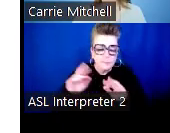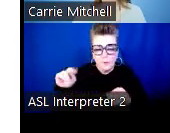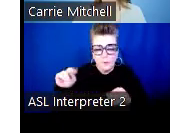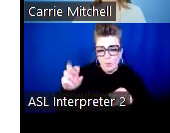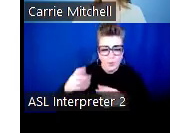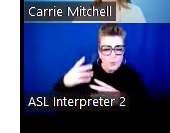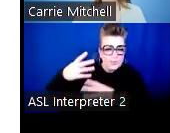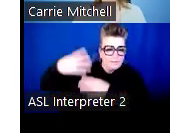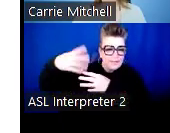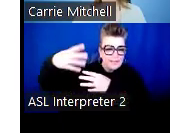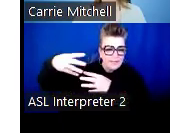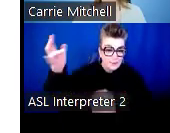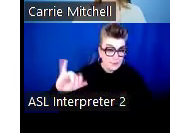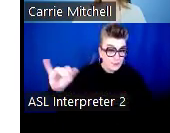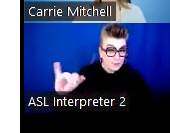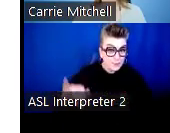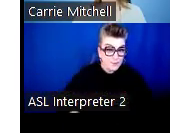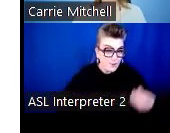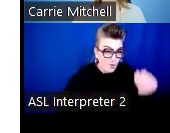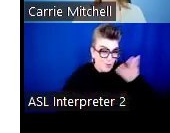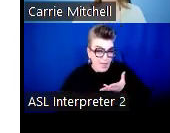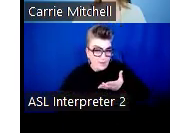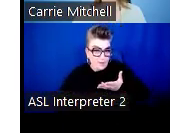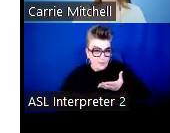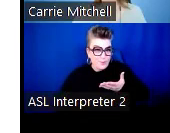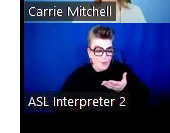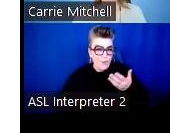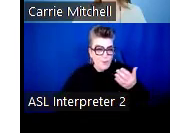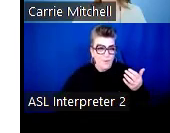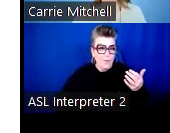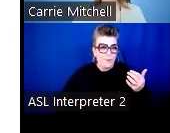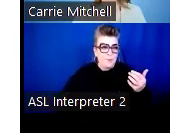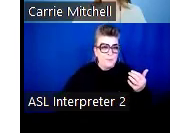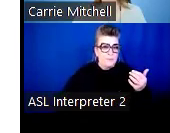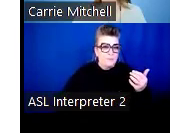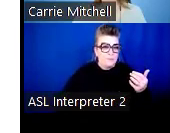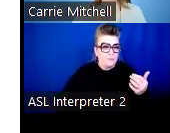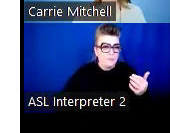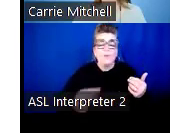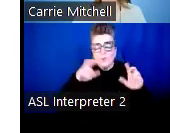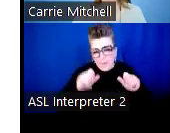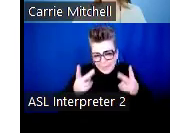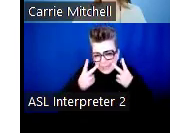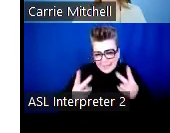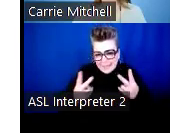so you can see kind of what are the changes that have been made.